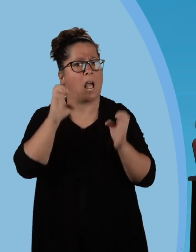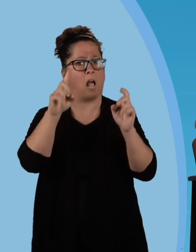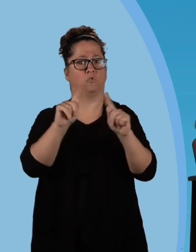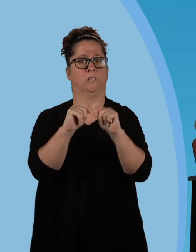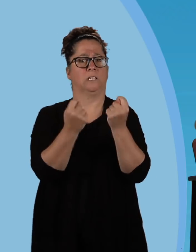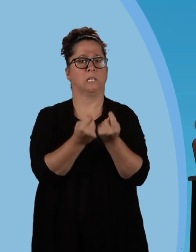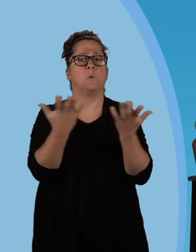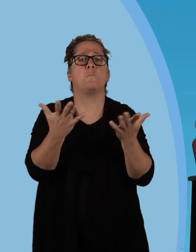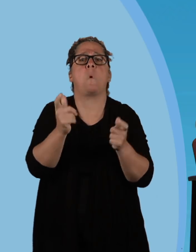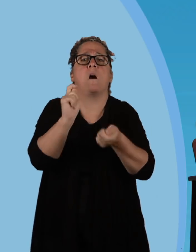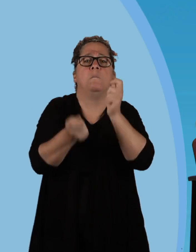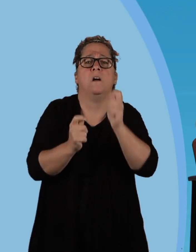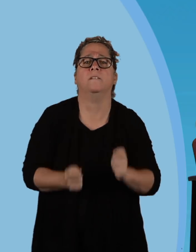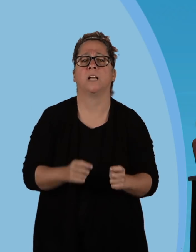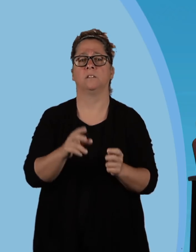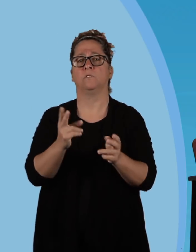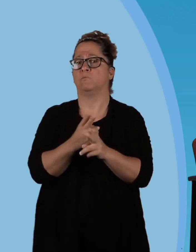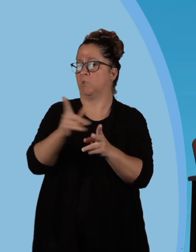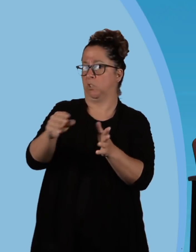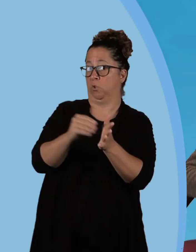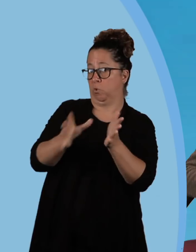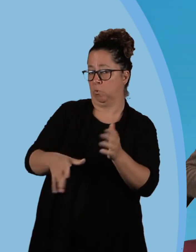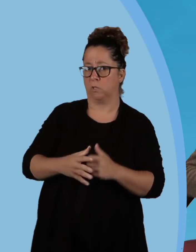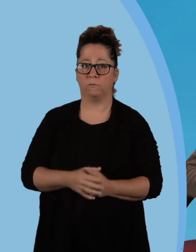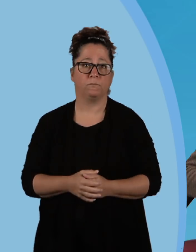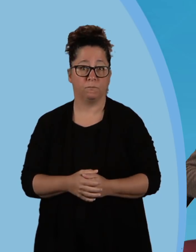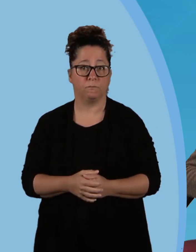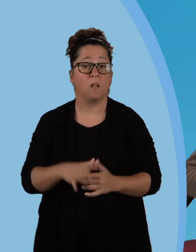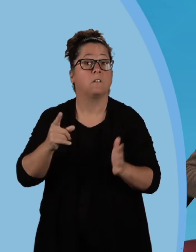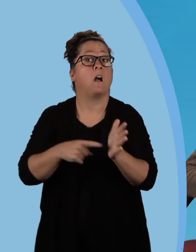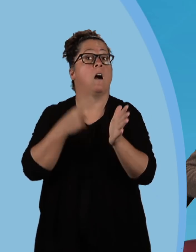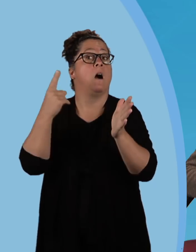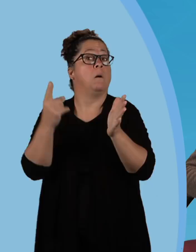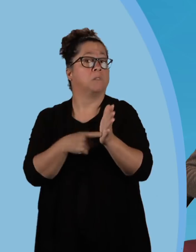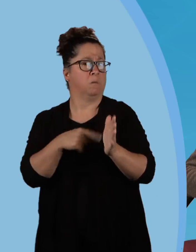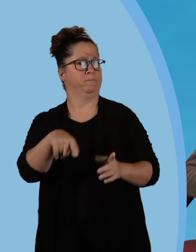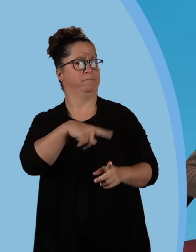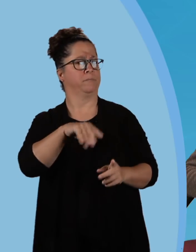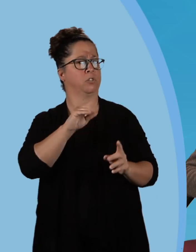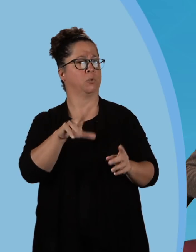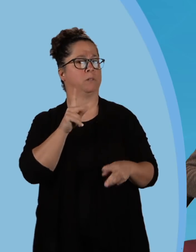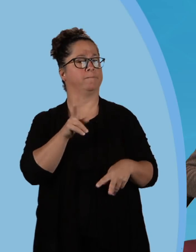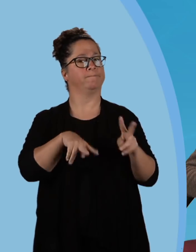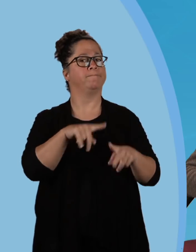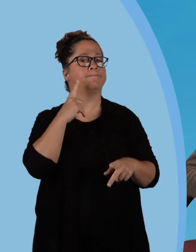with their being able to interpret effectively. They should tell the educational team about what